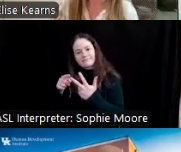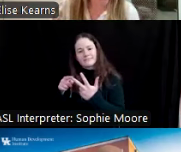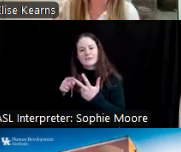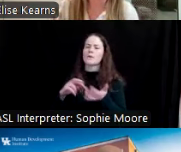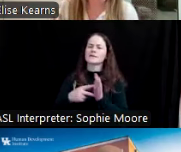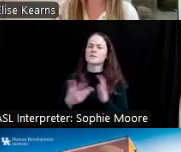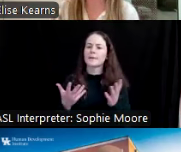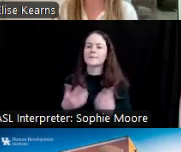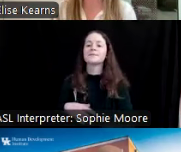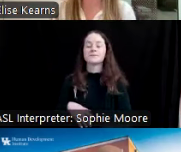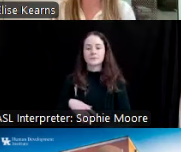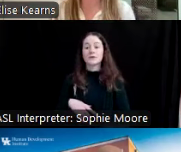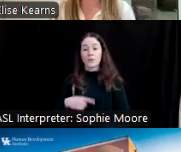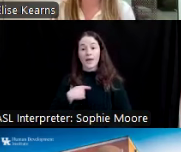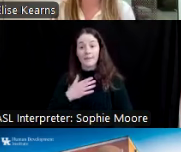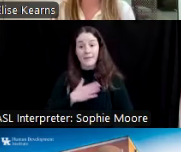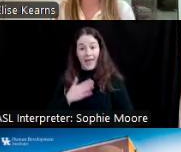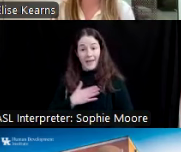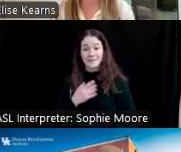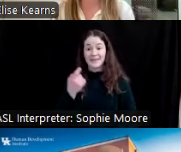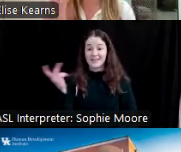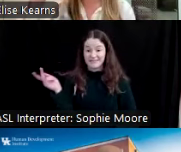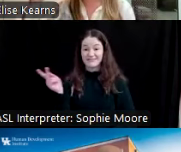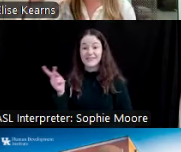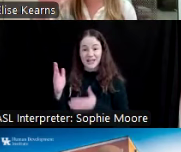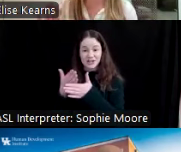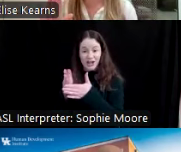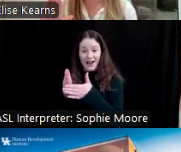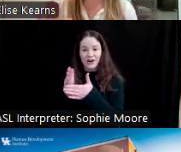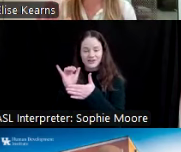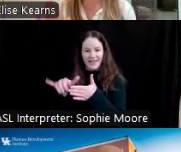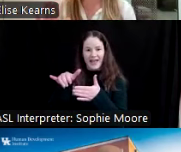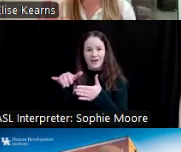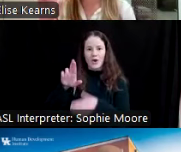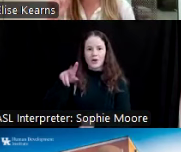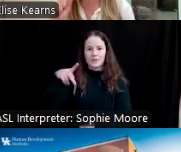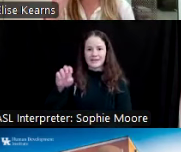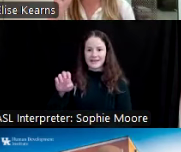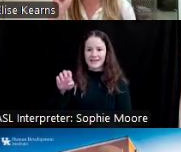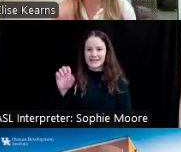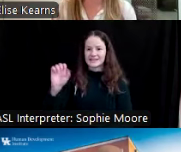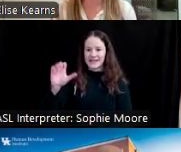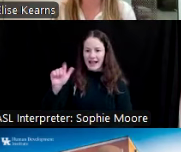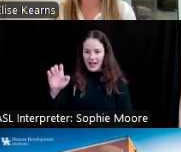happy that Morgan and Lindsay shared the RP scale, that scale where it had the pictures and the numbers on the side um